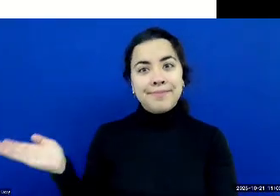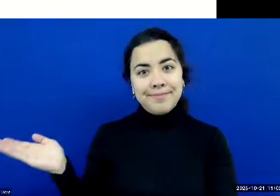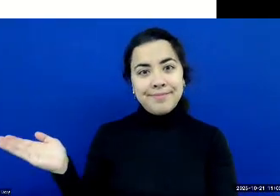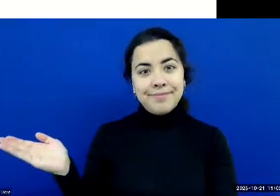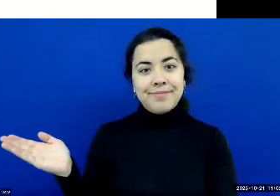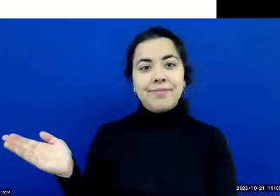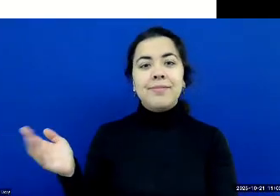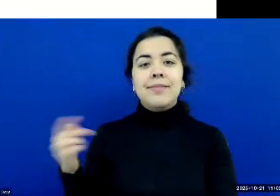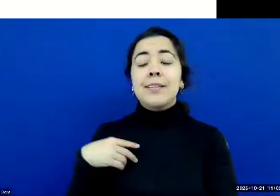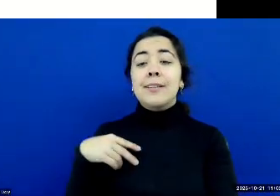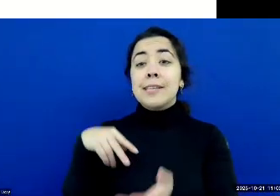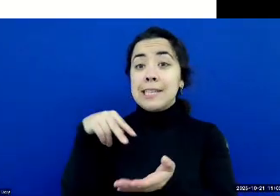Kathleen DeForest: There I was.